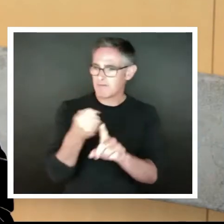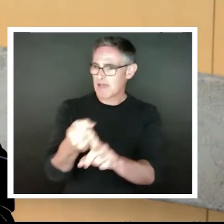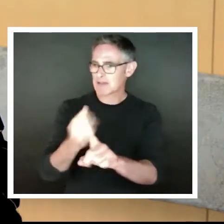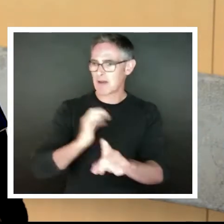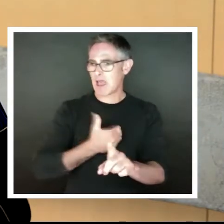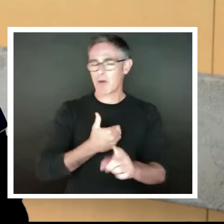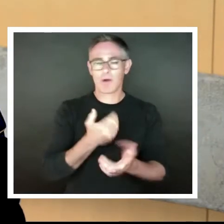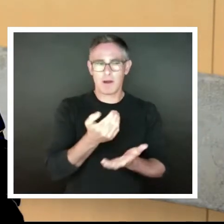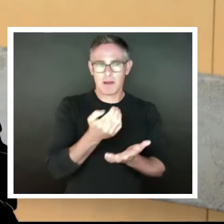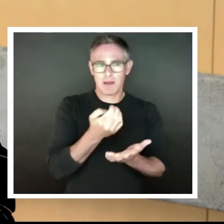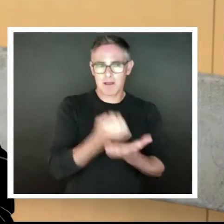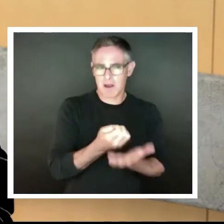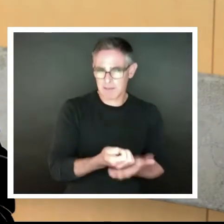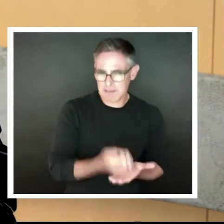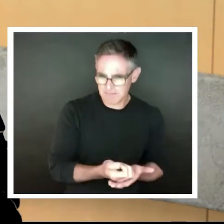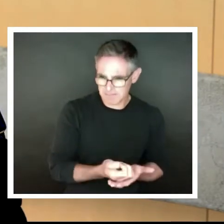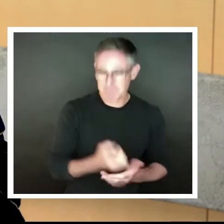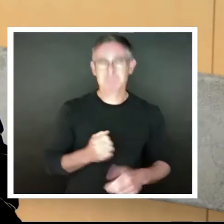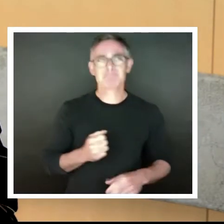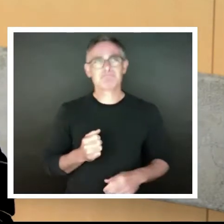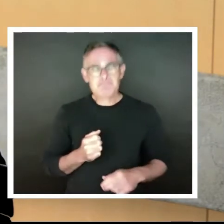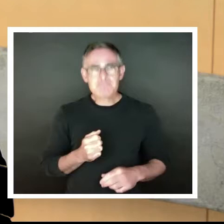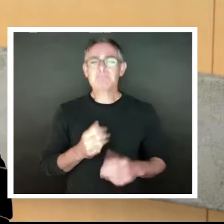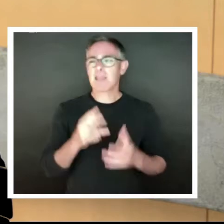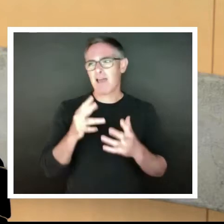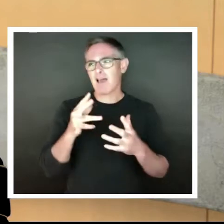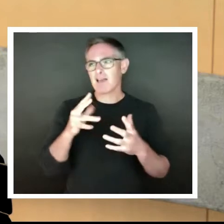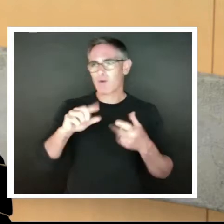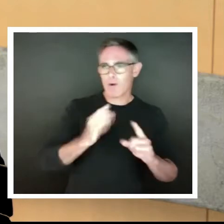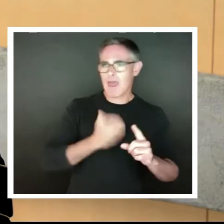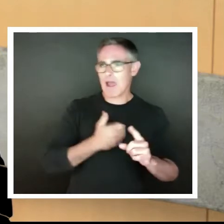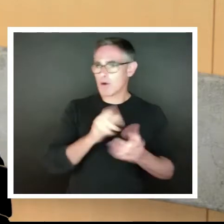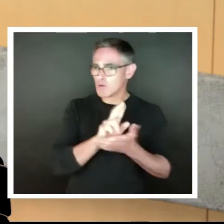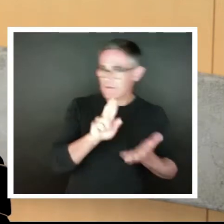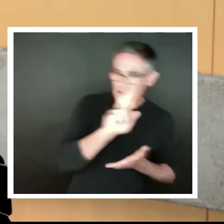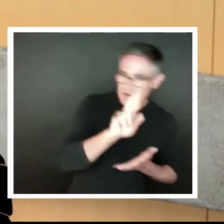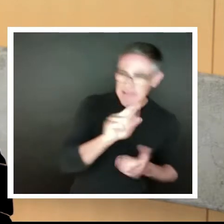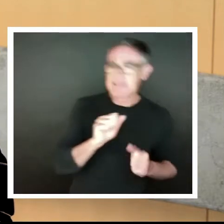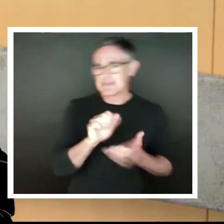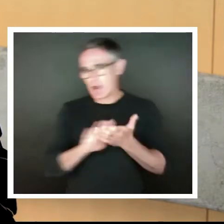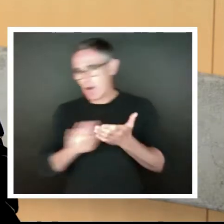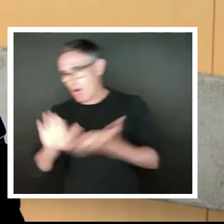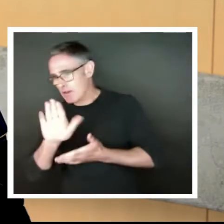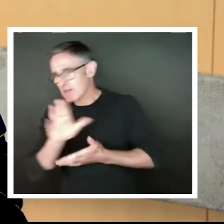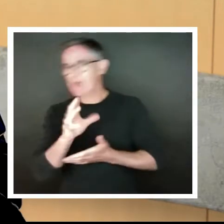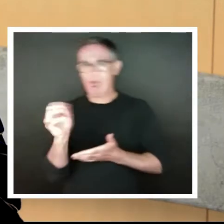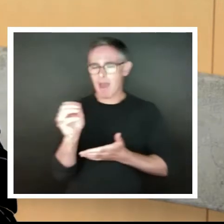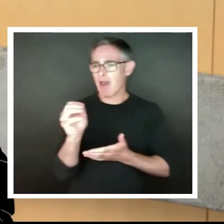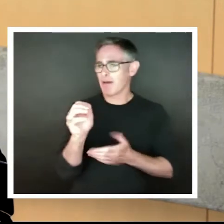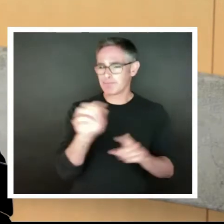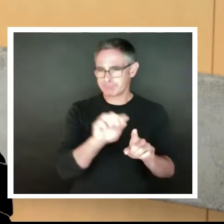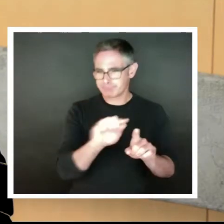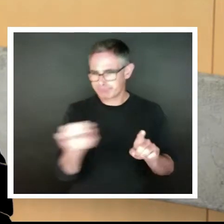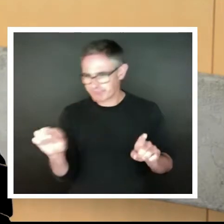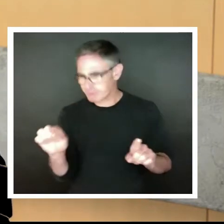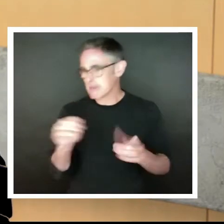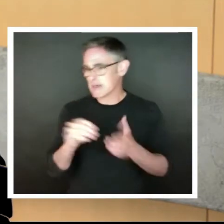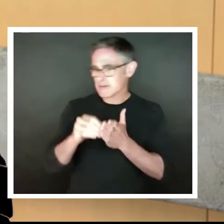It has taken a toll on our beloved university, college, and our students. These effects have been disproportionately felt